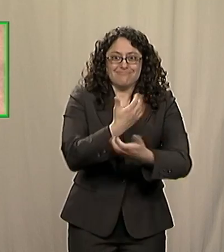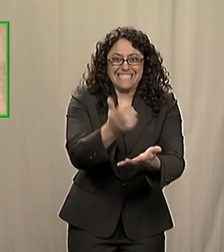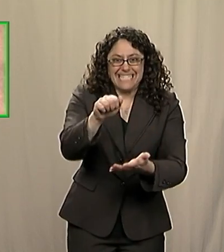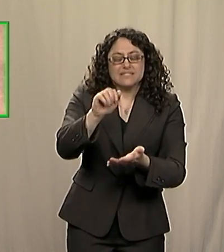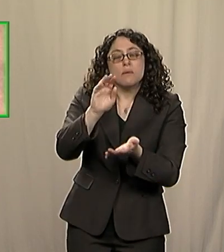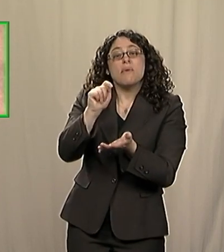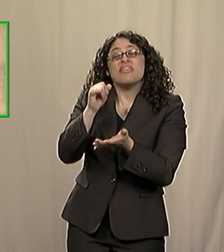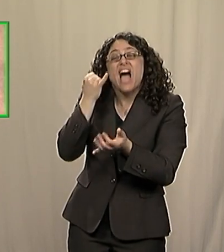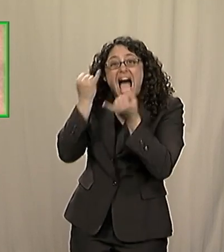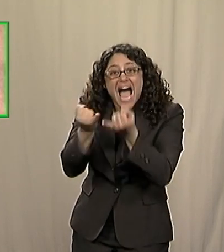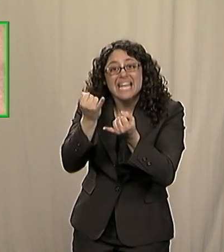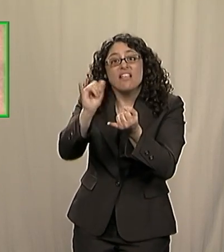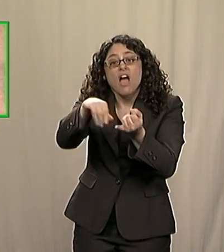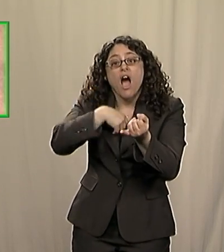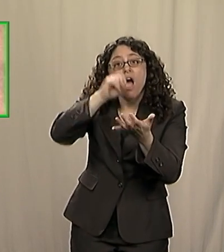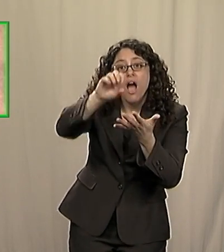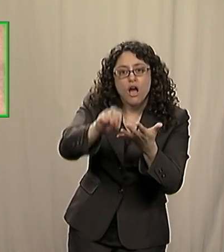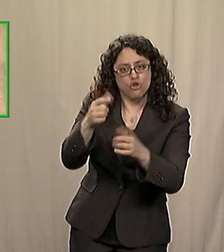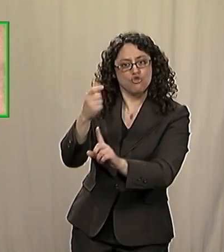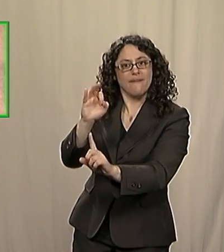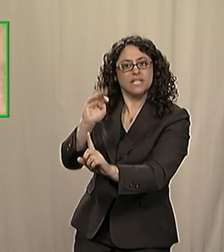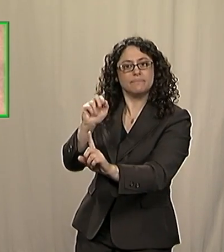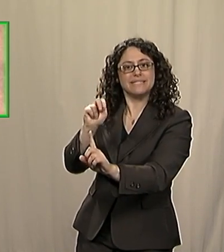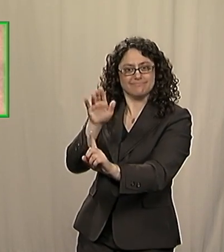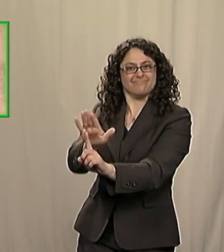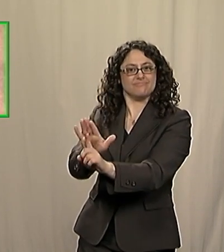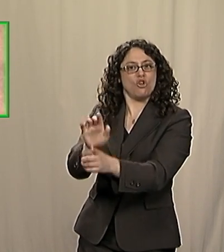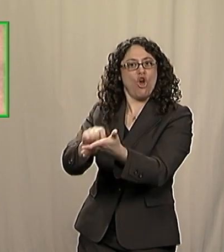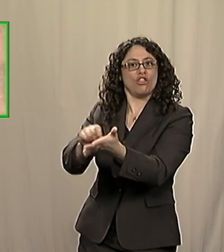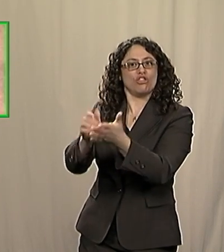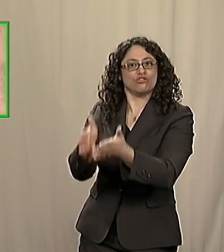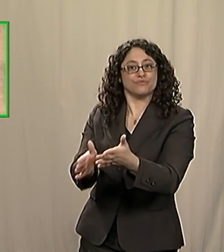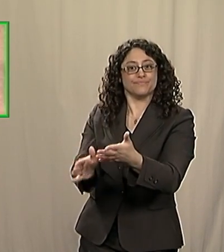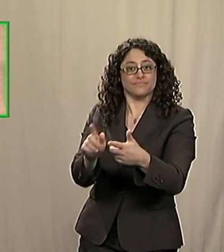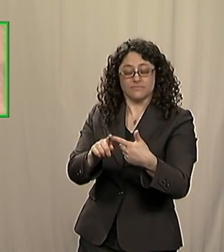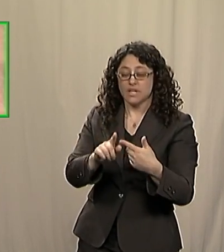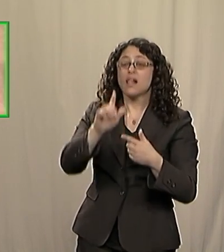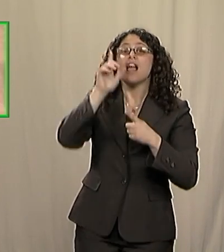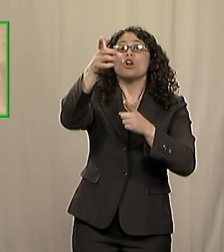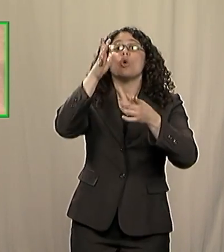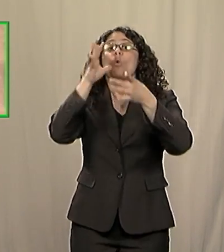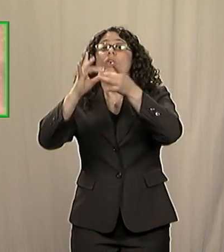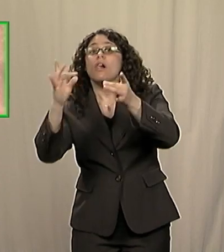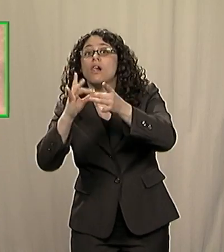The research I'll present later is the work of myself and a colleague. While I'm animating the language,